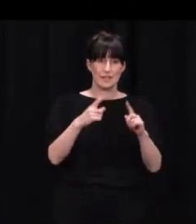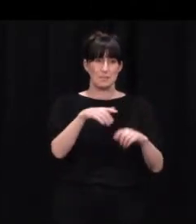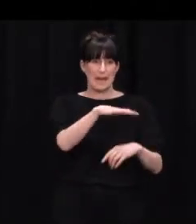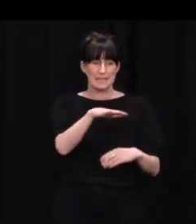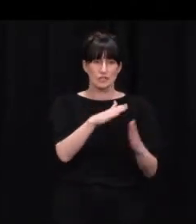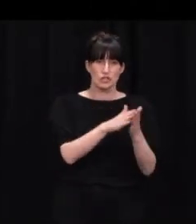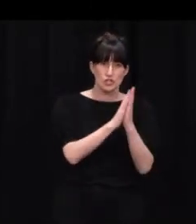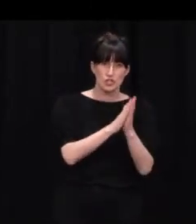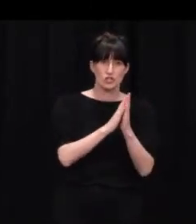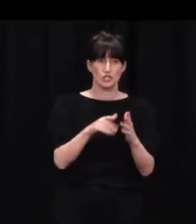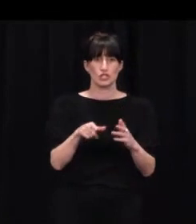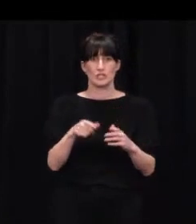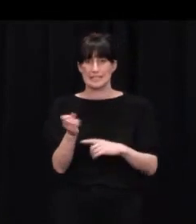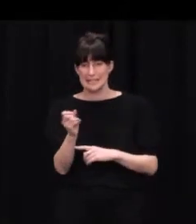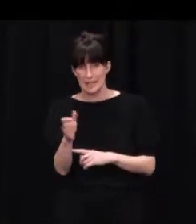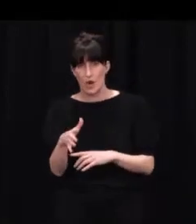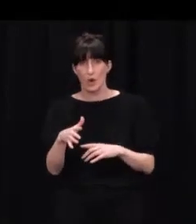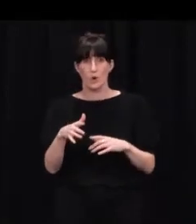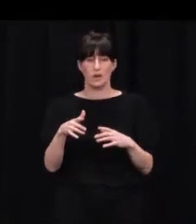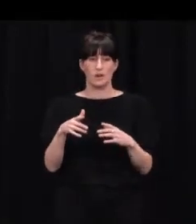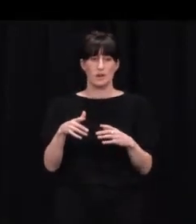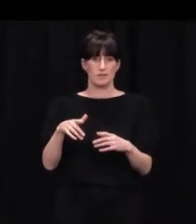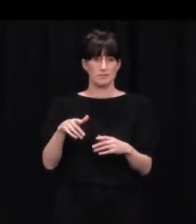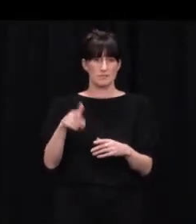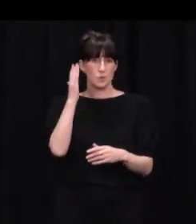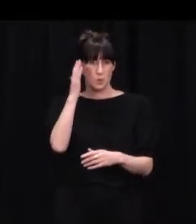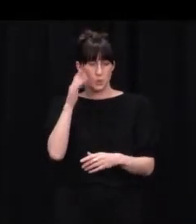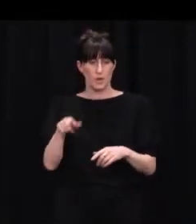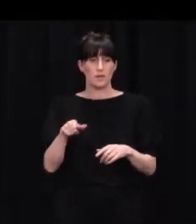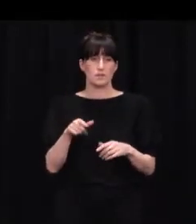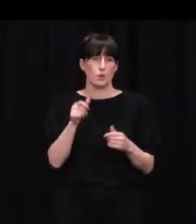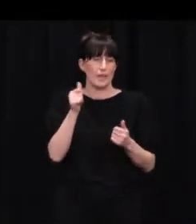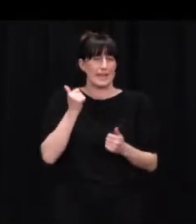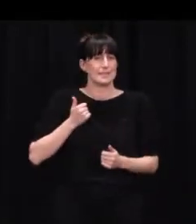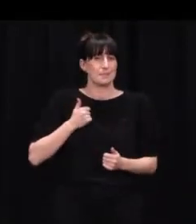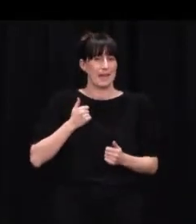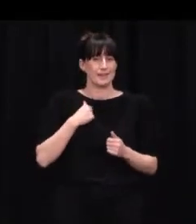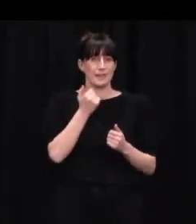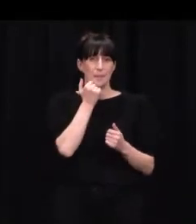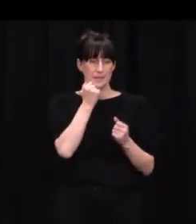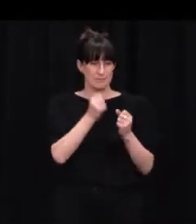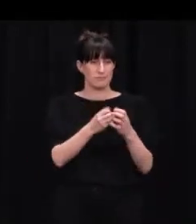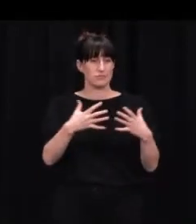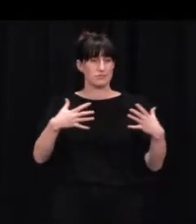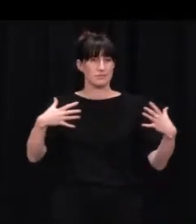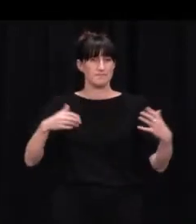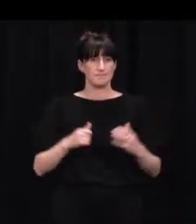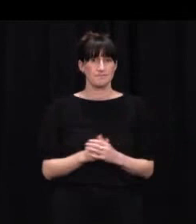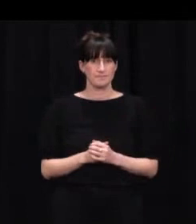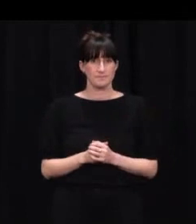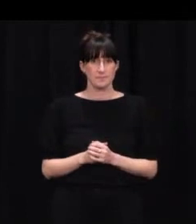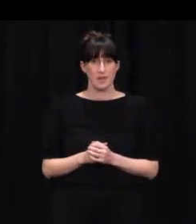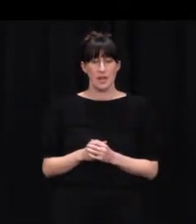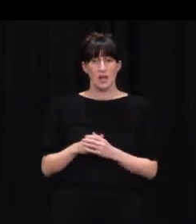locations of interest, and the mobility of these cases over